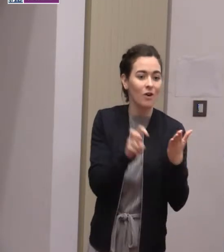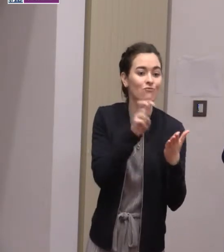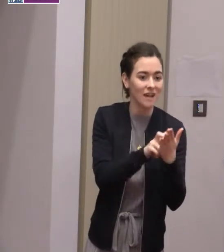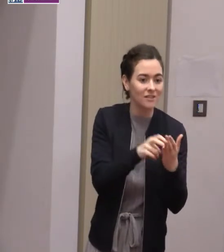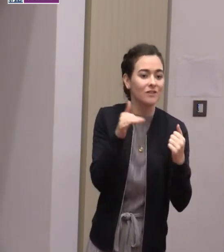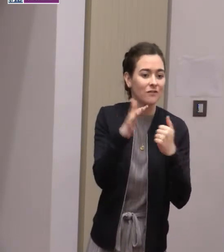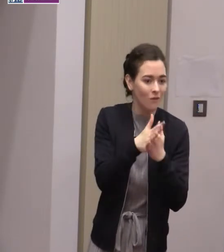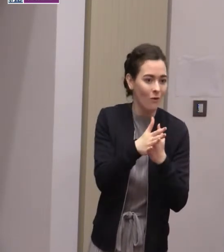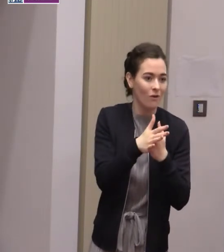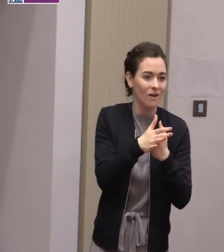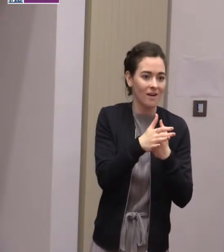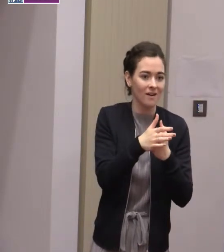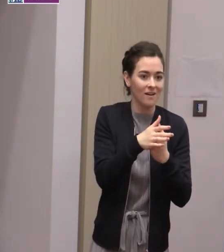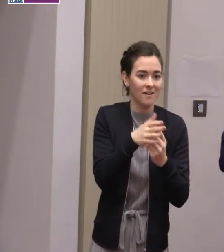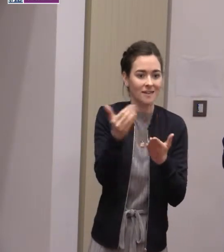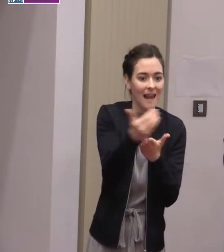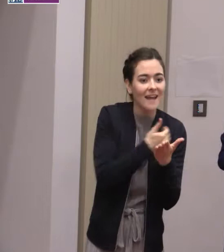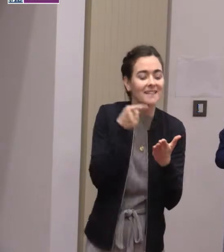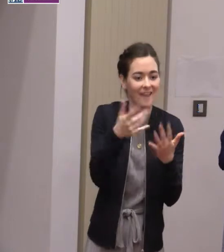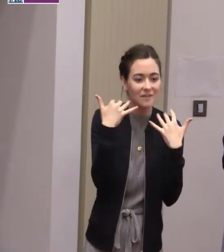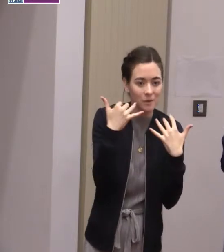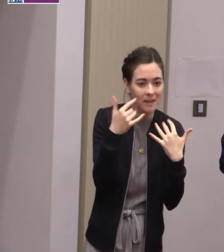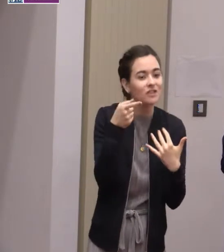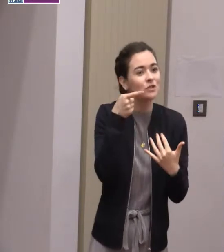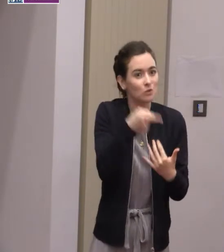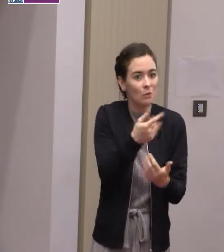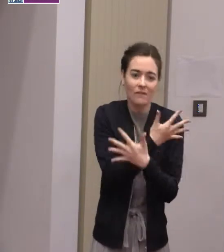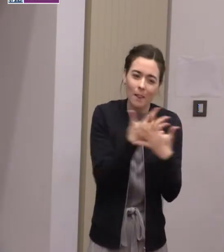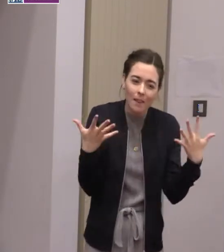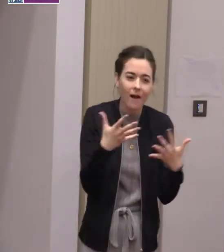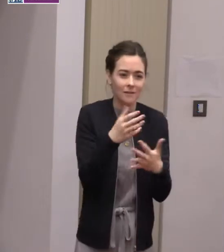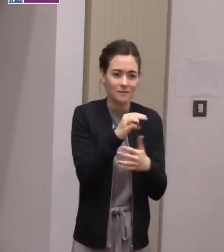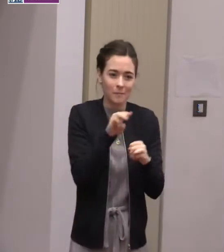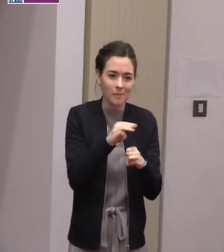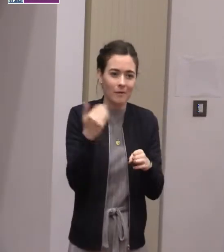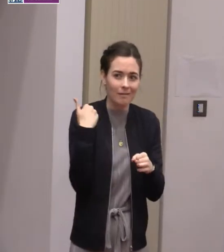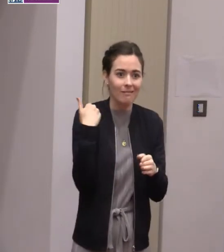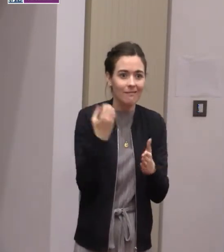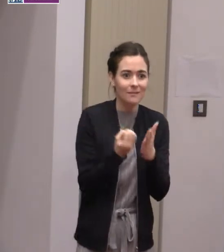purposes of capturing data, so we deal with a lot of cases where you are explaining that